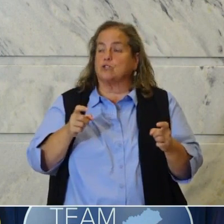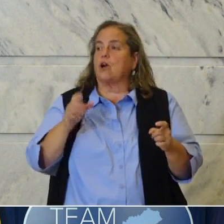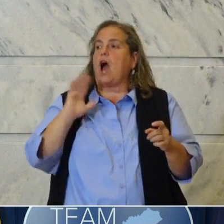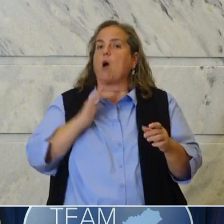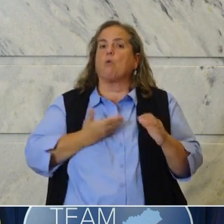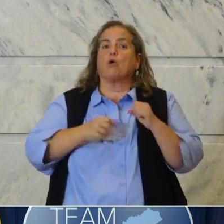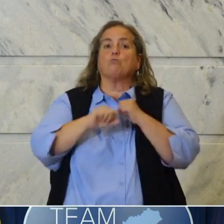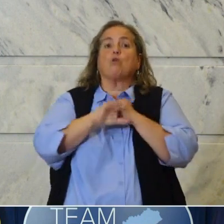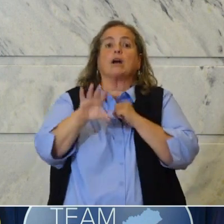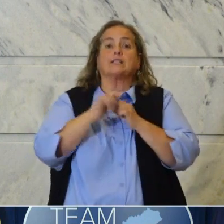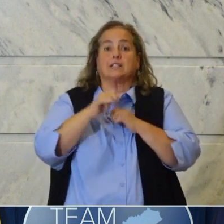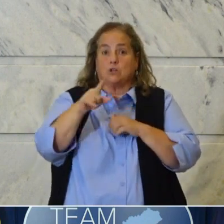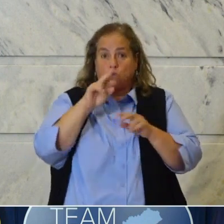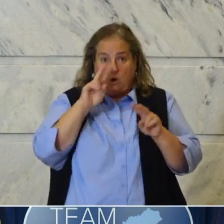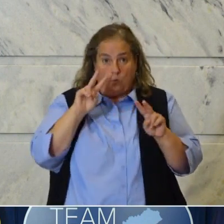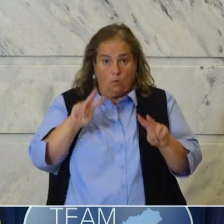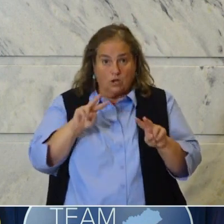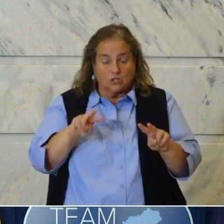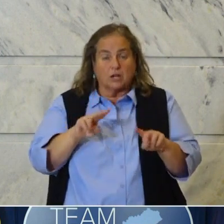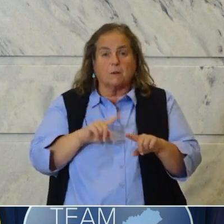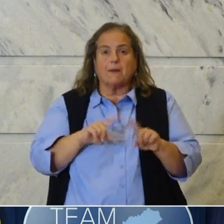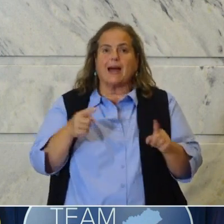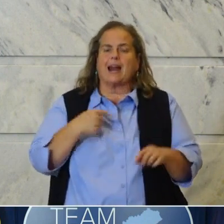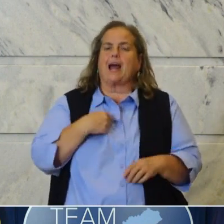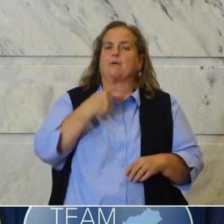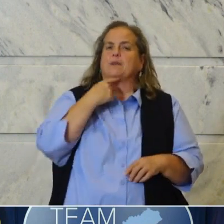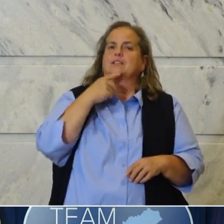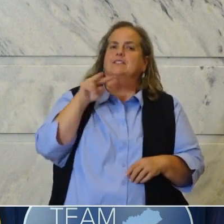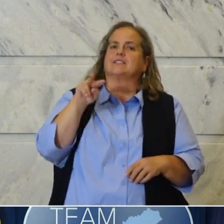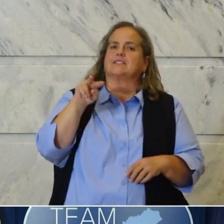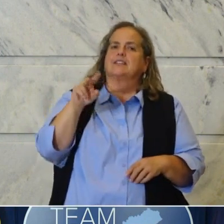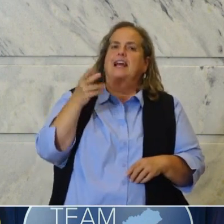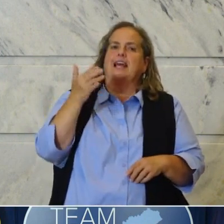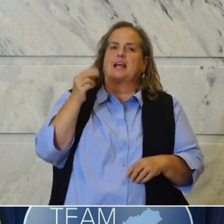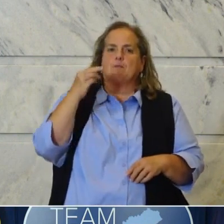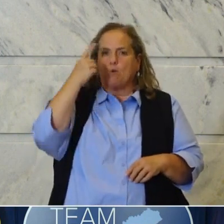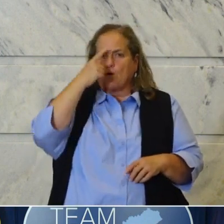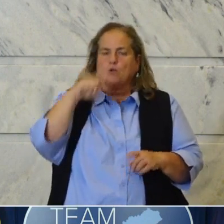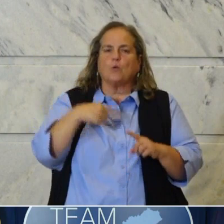that you're watching, but I miss looking at him, wondering when the next slide is gonna be up, right?